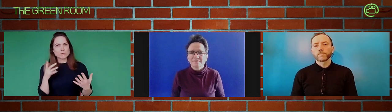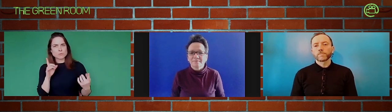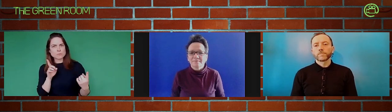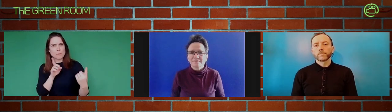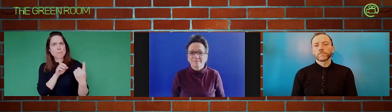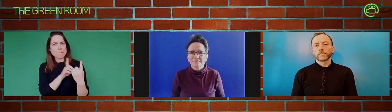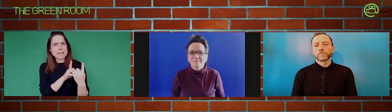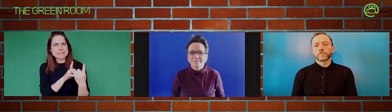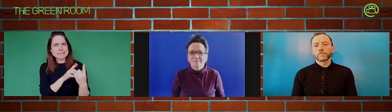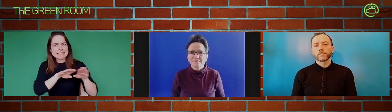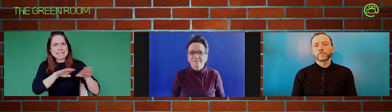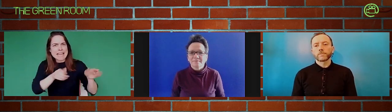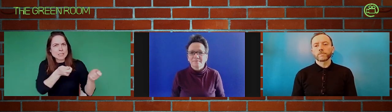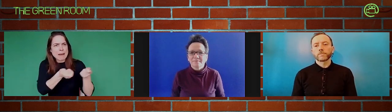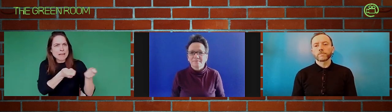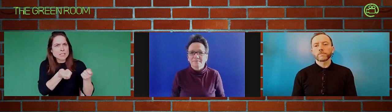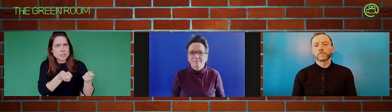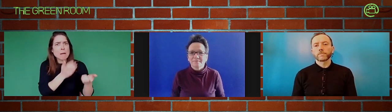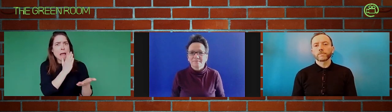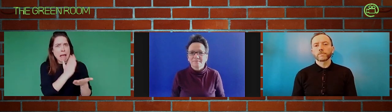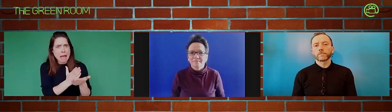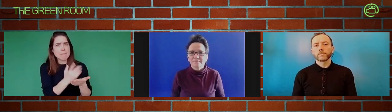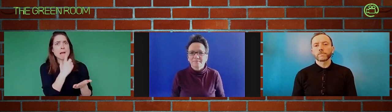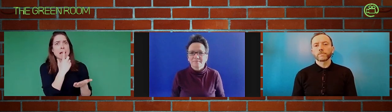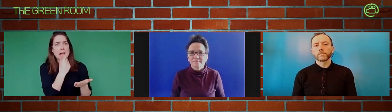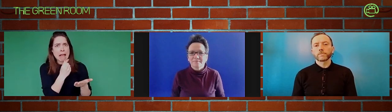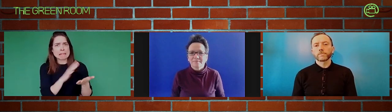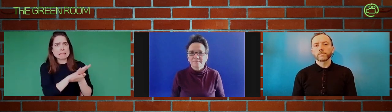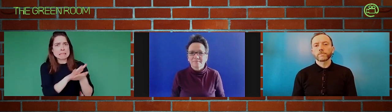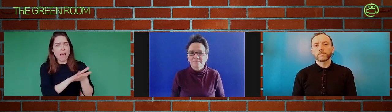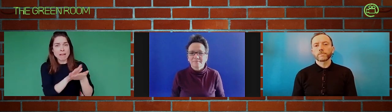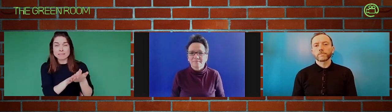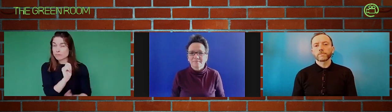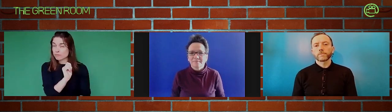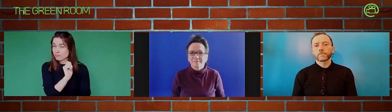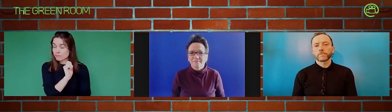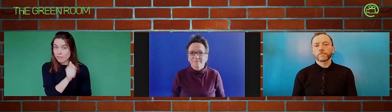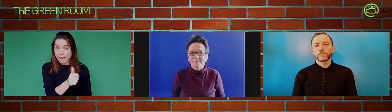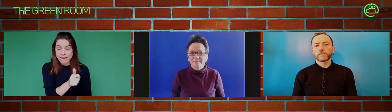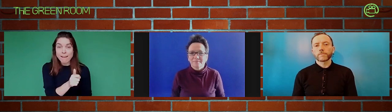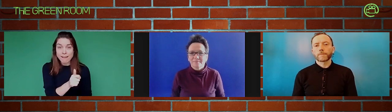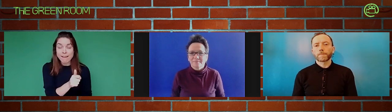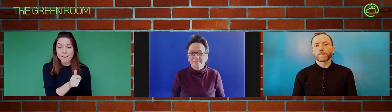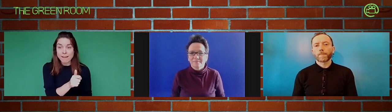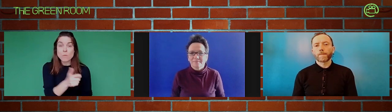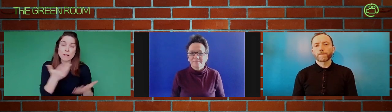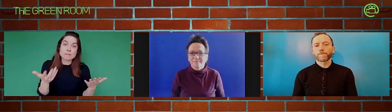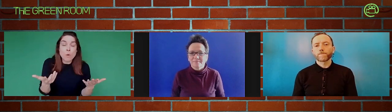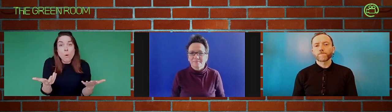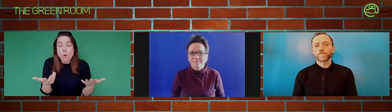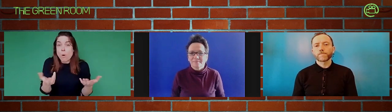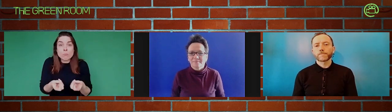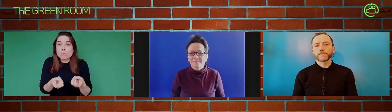I know that or anyone back of house, that back of house. I keep saying back of house instead of backstage.